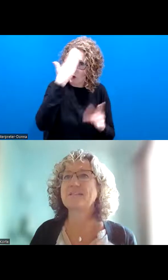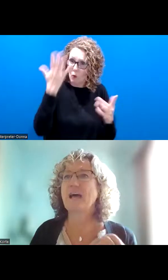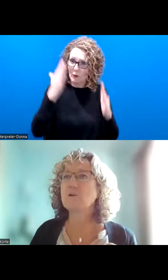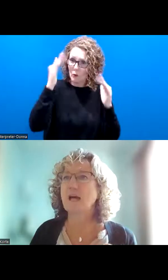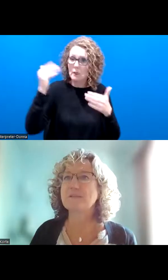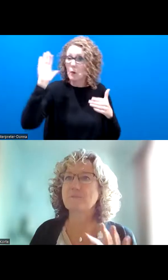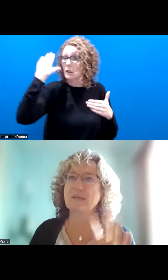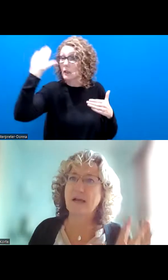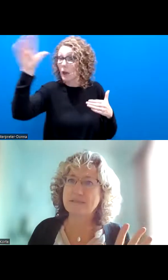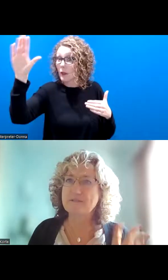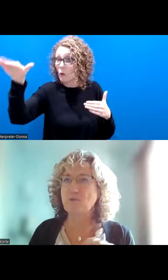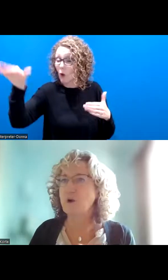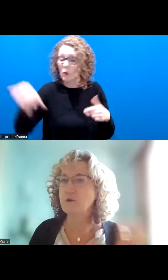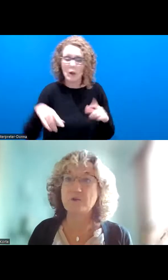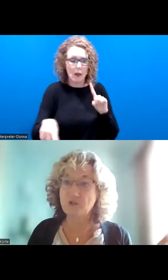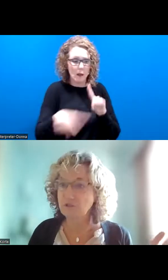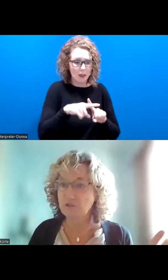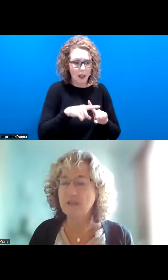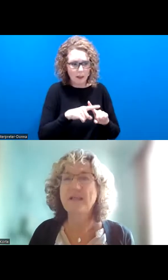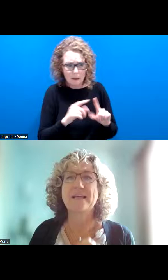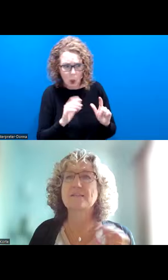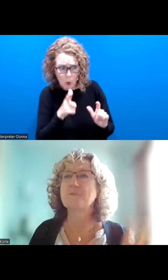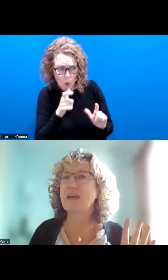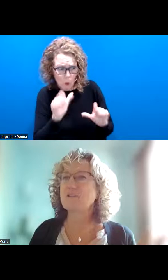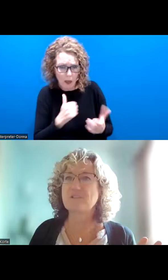21 are also exempted from the program